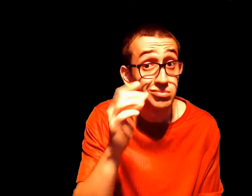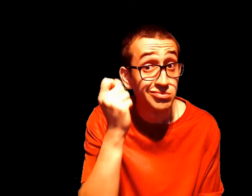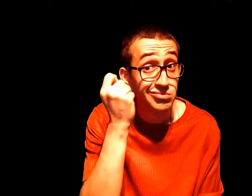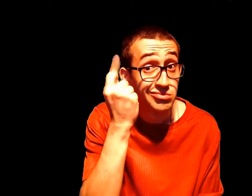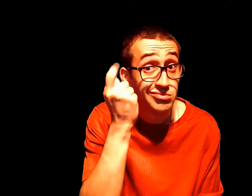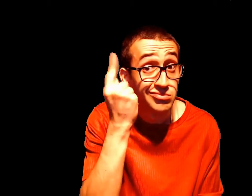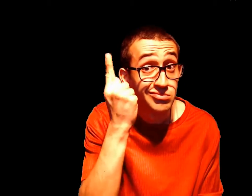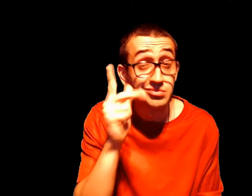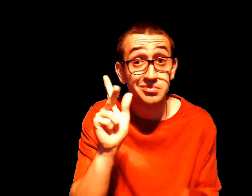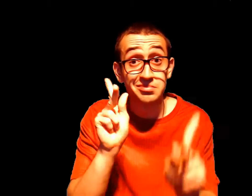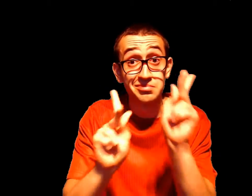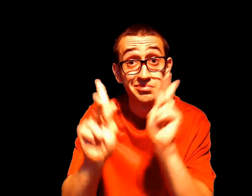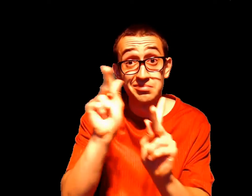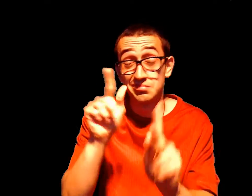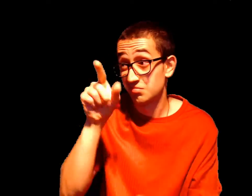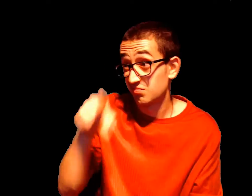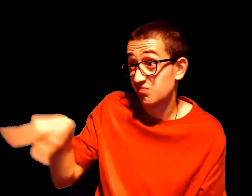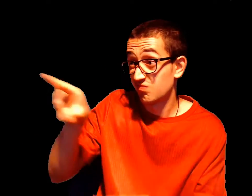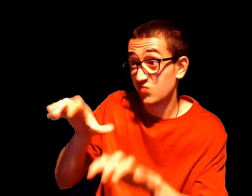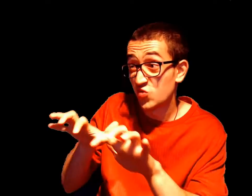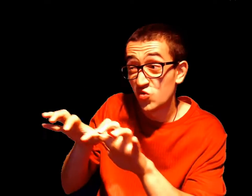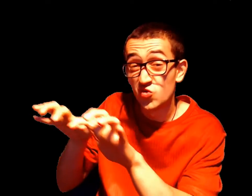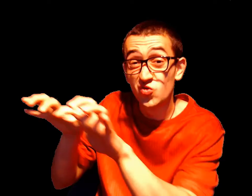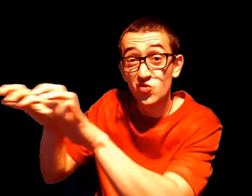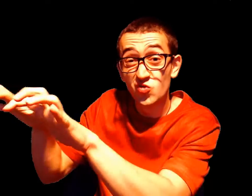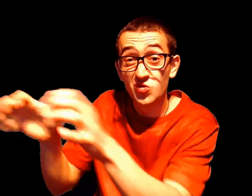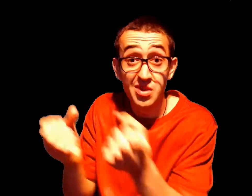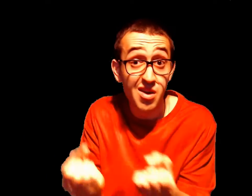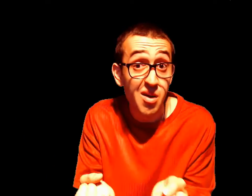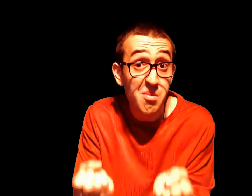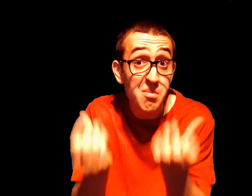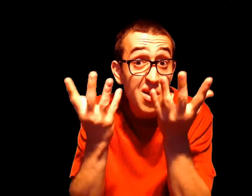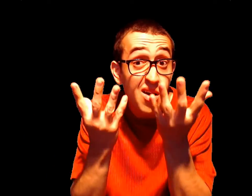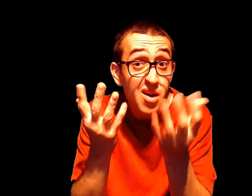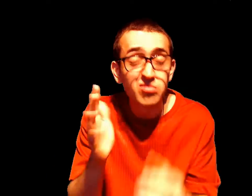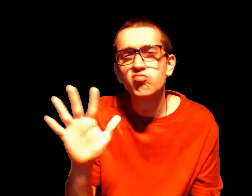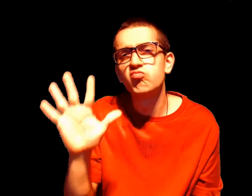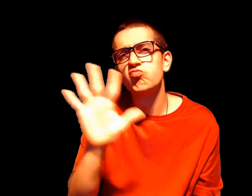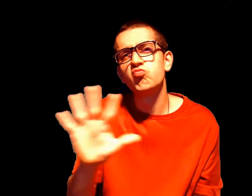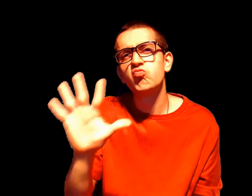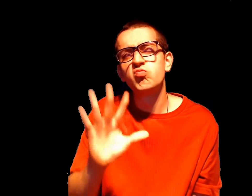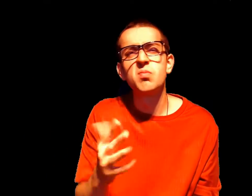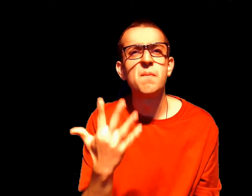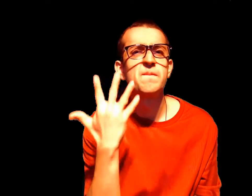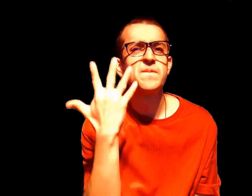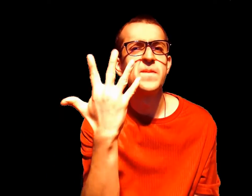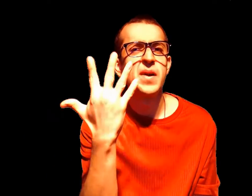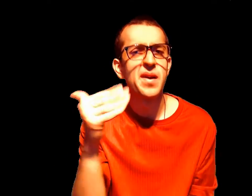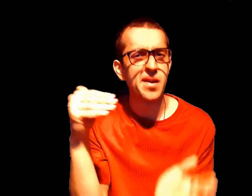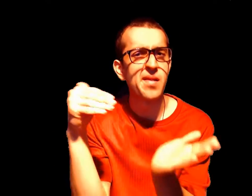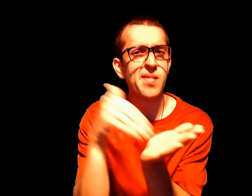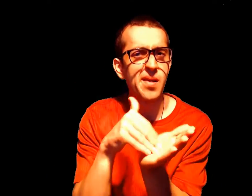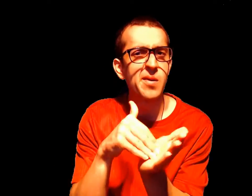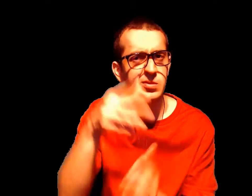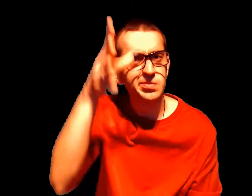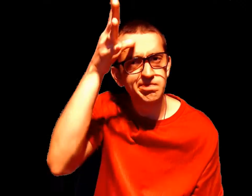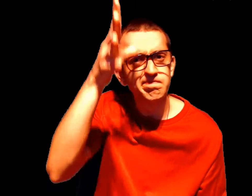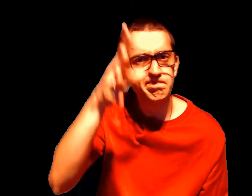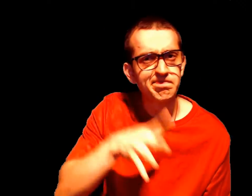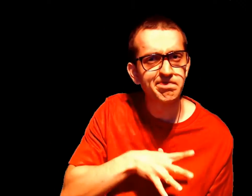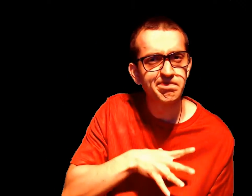Those who ate were about five thousand men,